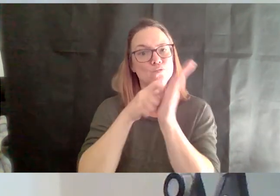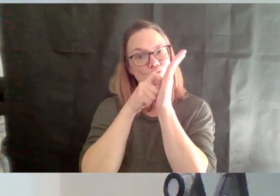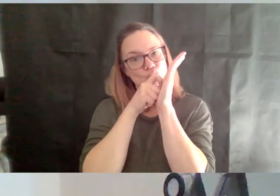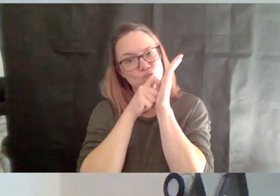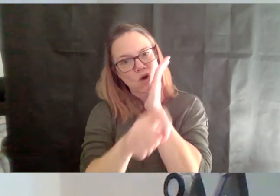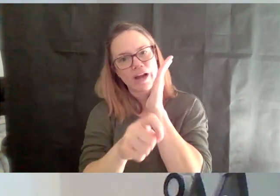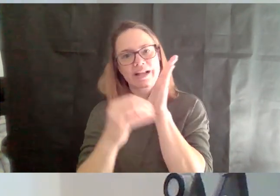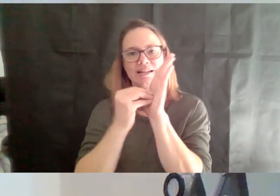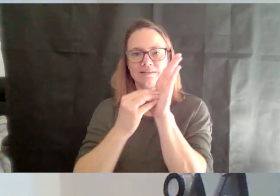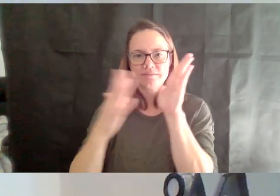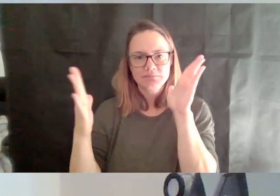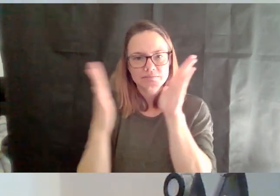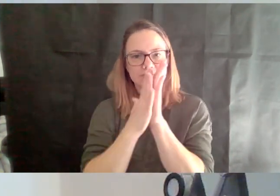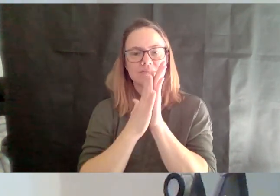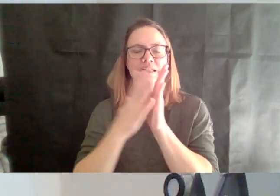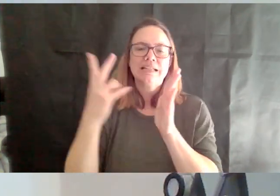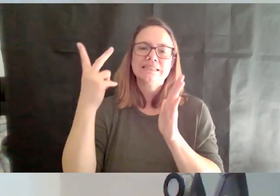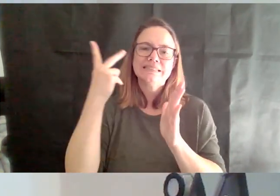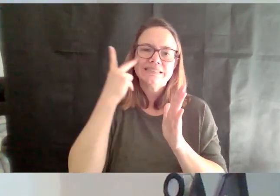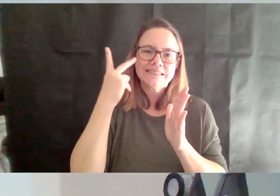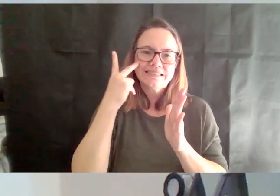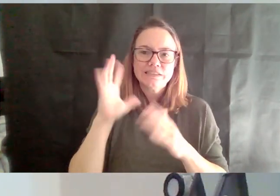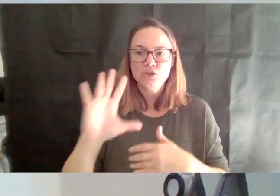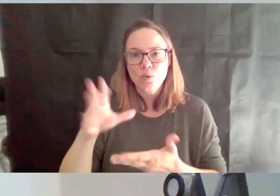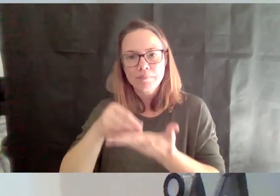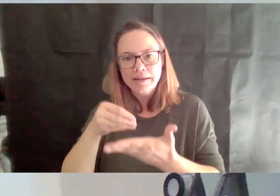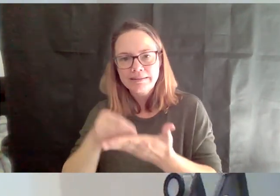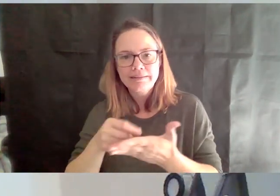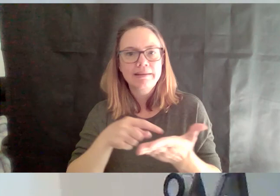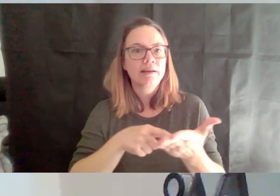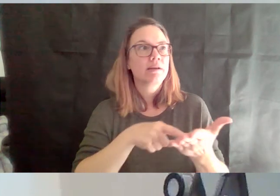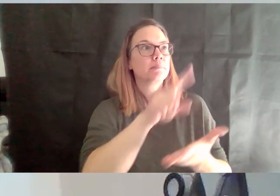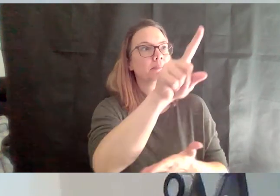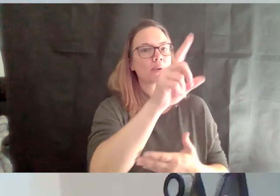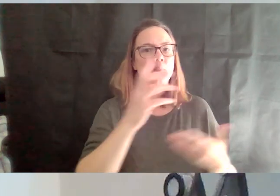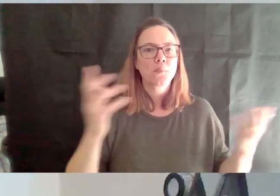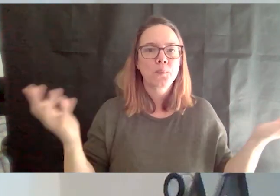down and seeing where it's going and where it's supposed to go.